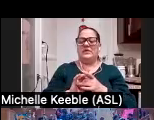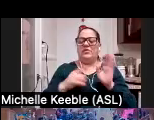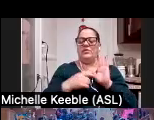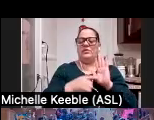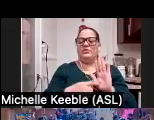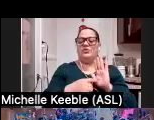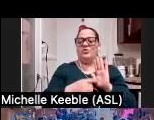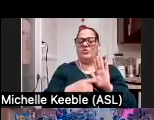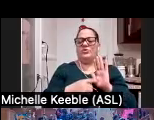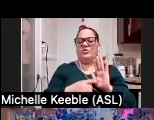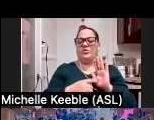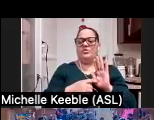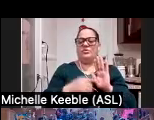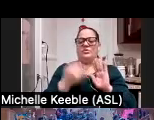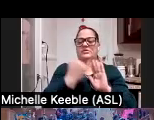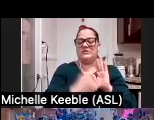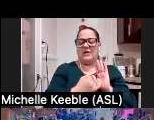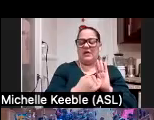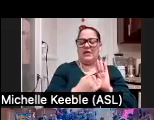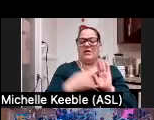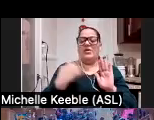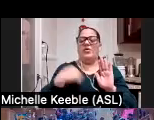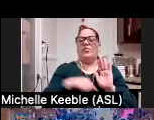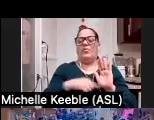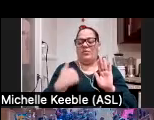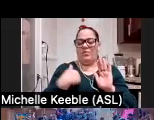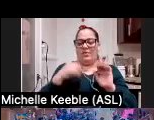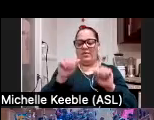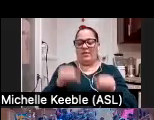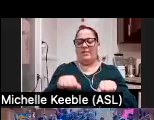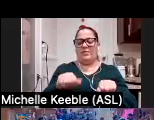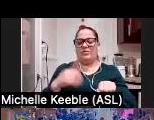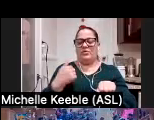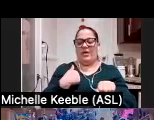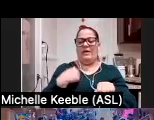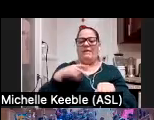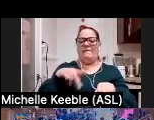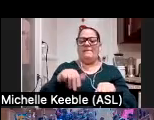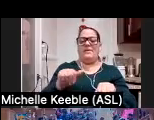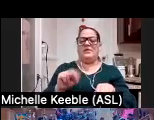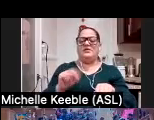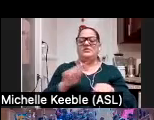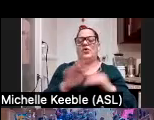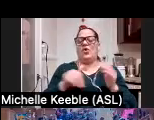architectural design and we were able to put pins of all the artifacts of where they're actually